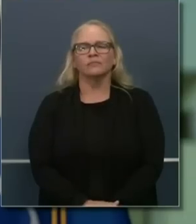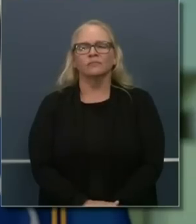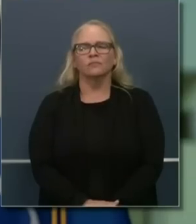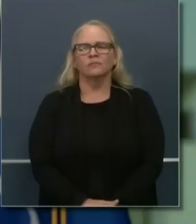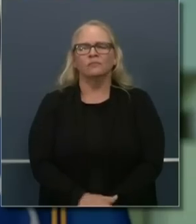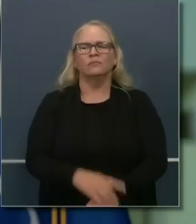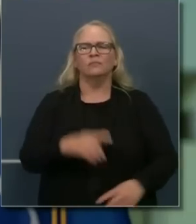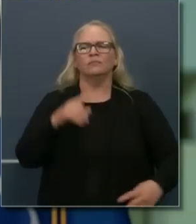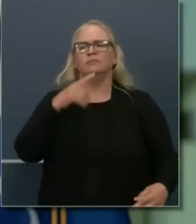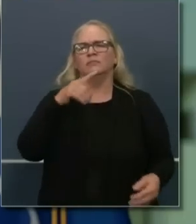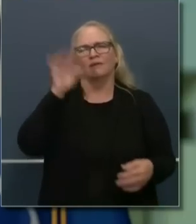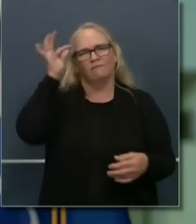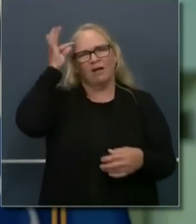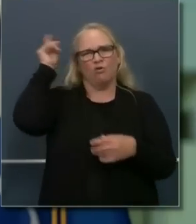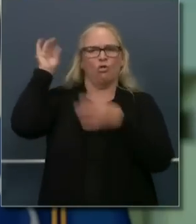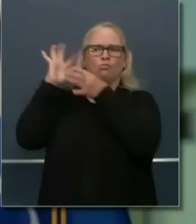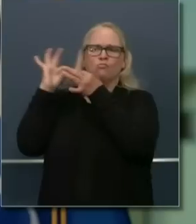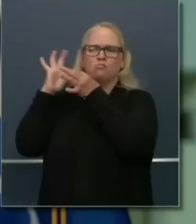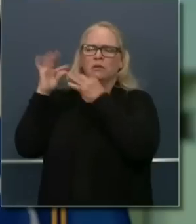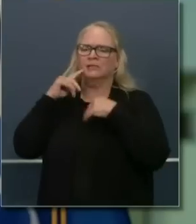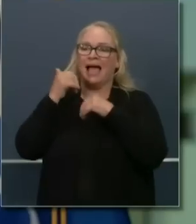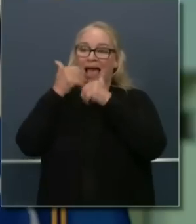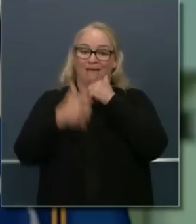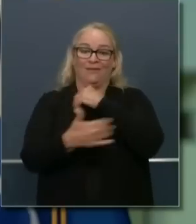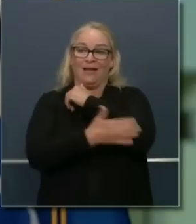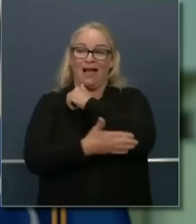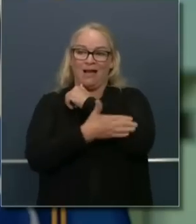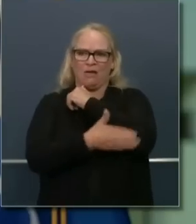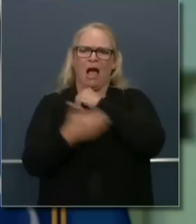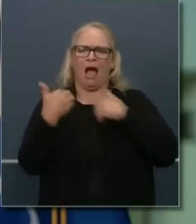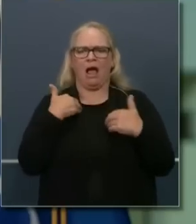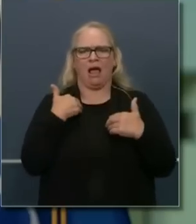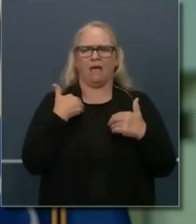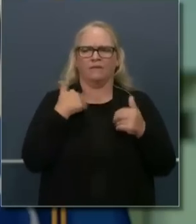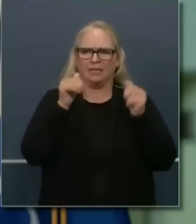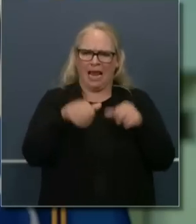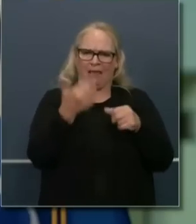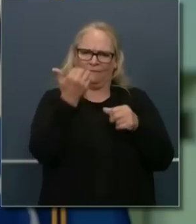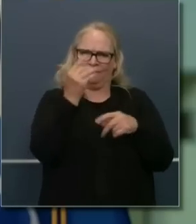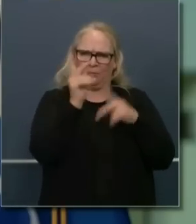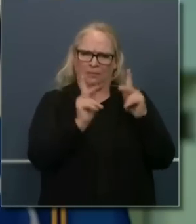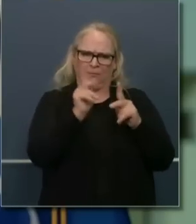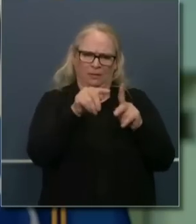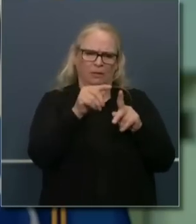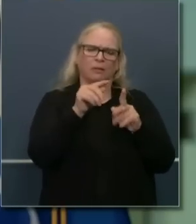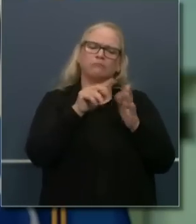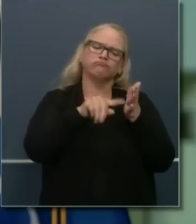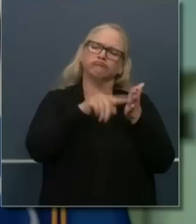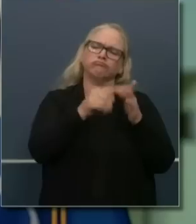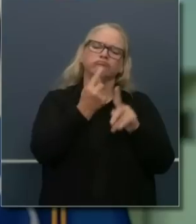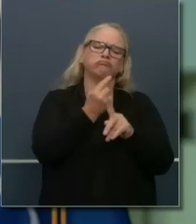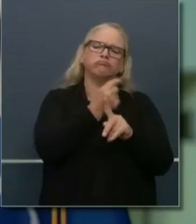OUT OF STATIONS TRIVIAL MORE QUICKLY THAN THE REST OF THE STATE AND REVIEWED AT LEAST 15